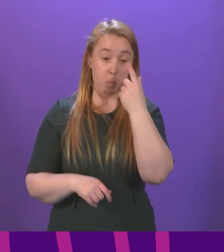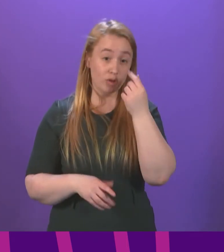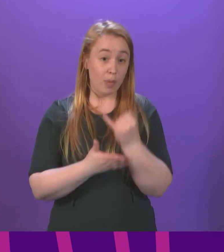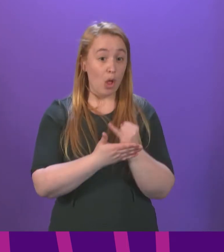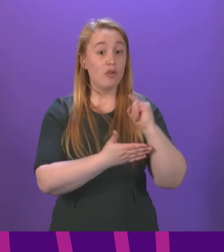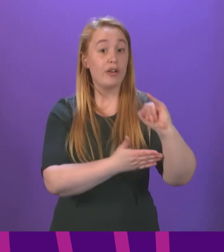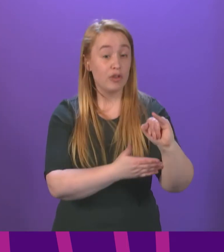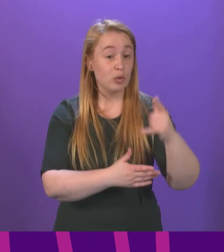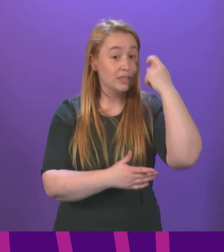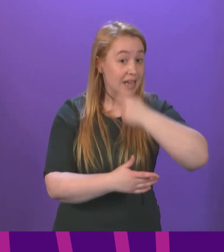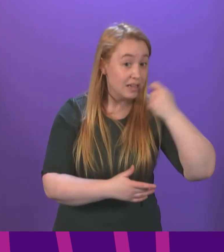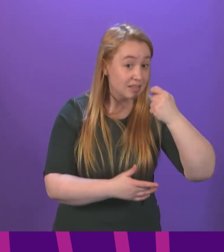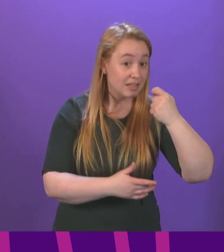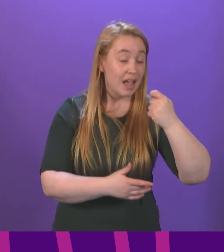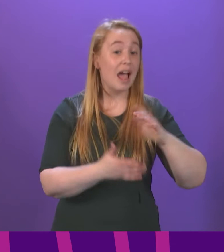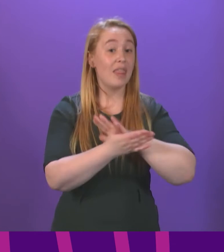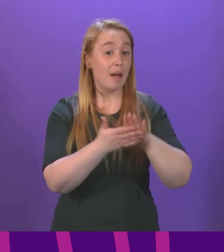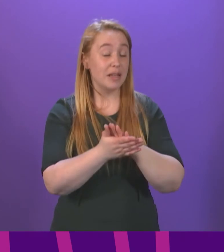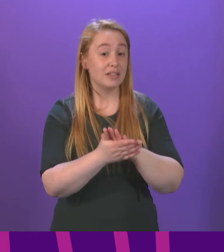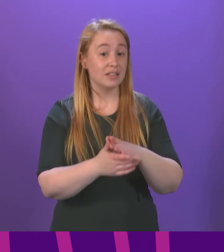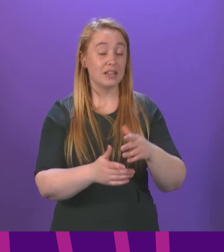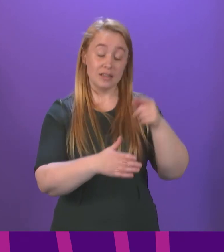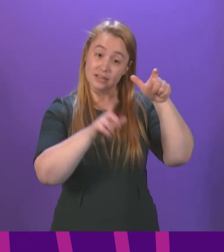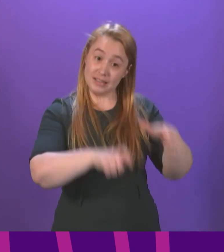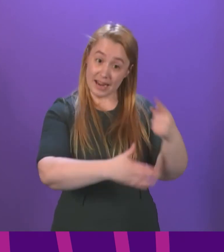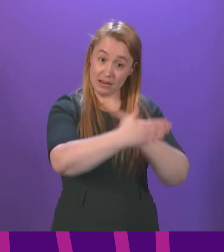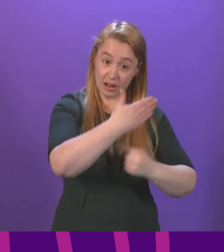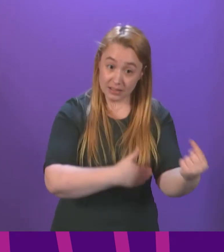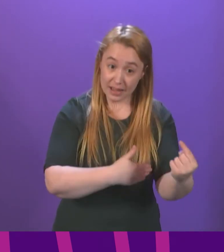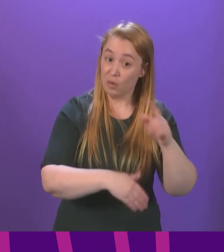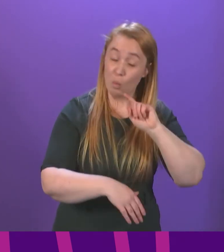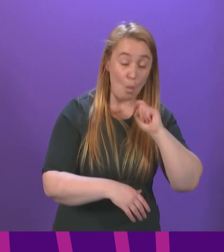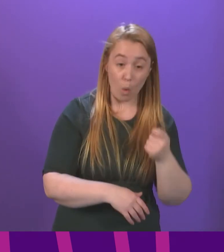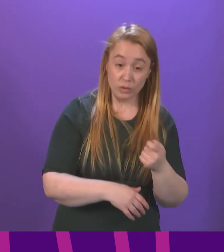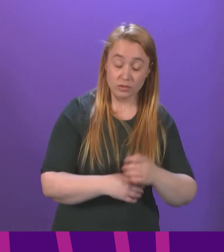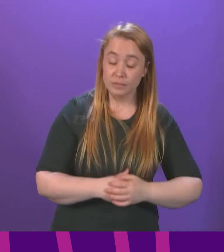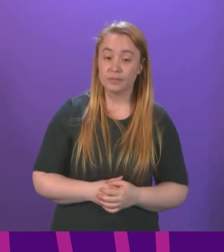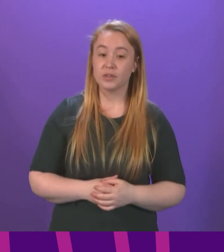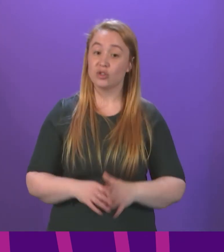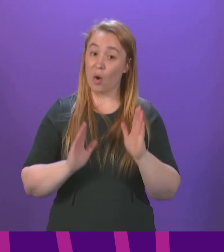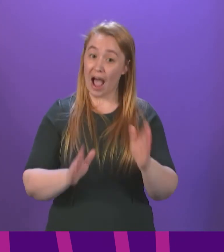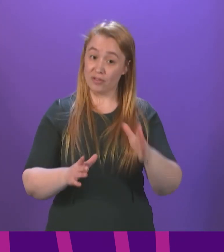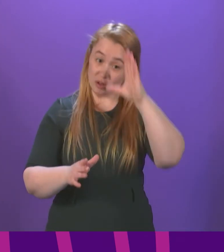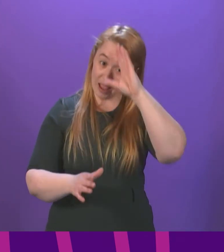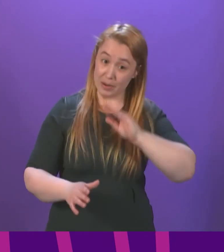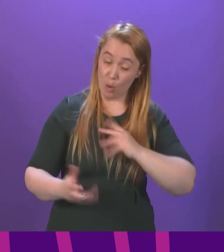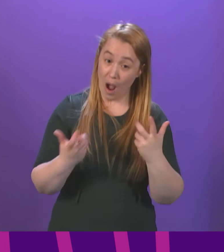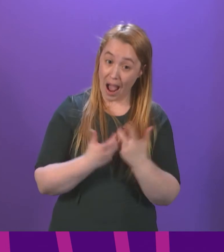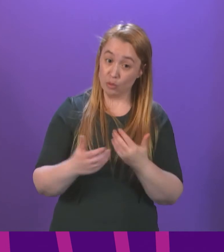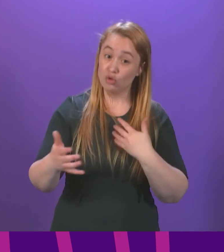self-isolate as a result. It would be very helpful if the minister outlined what she will do urgently to rectify that problem.